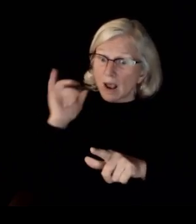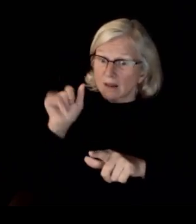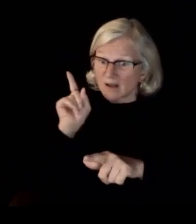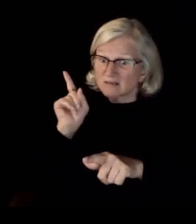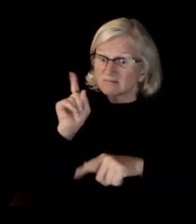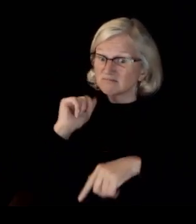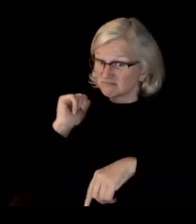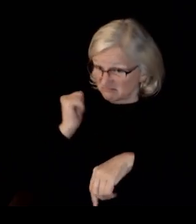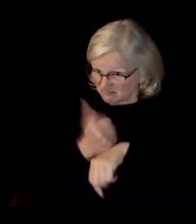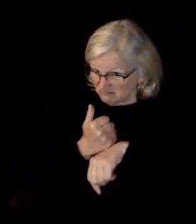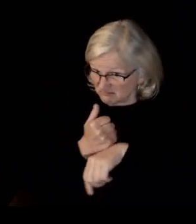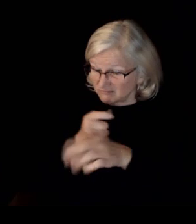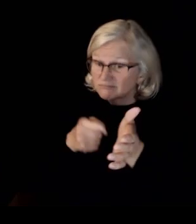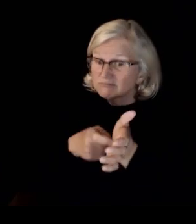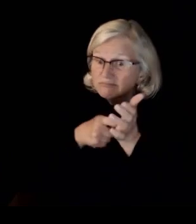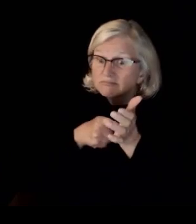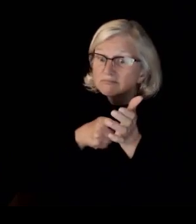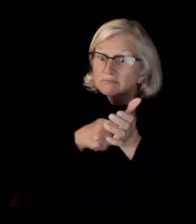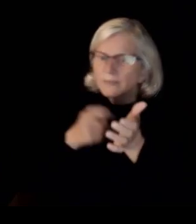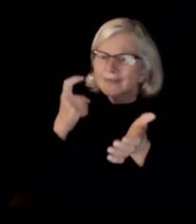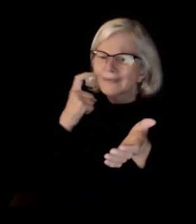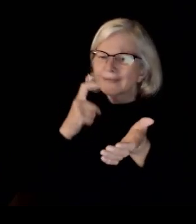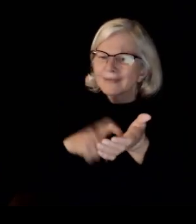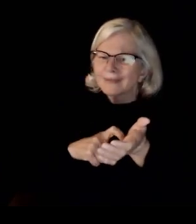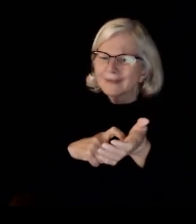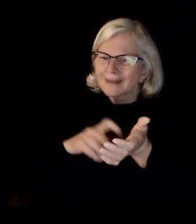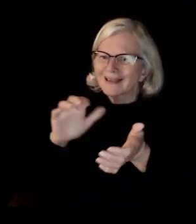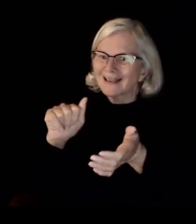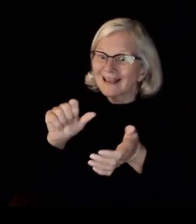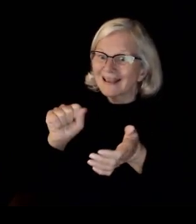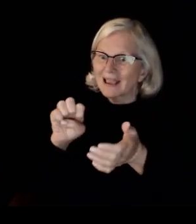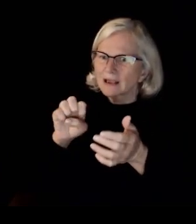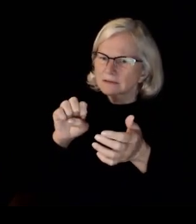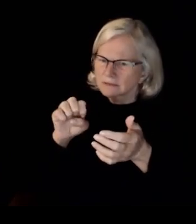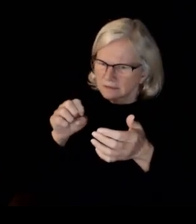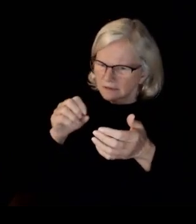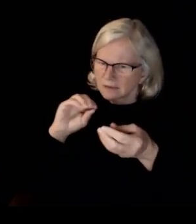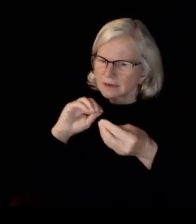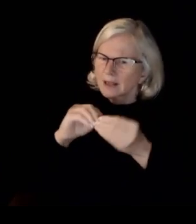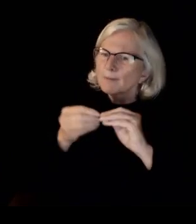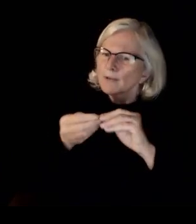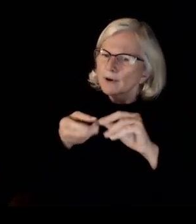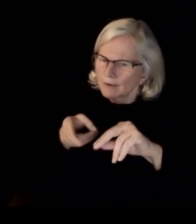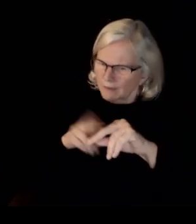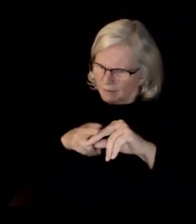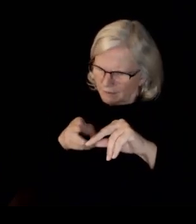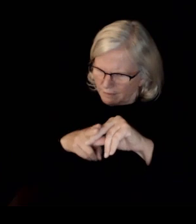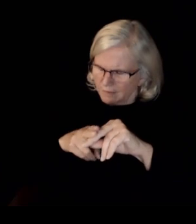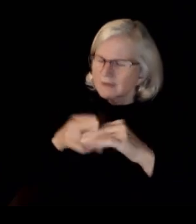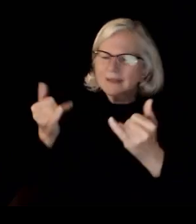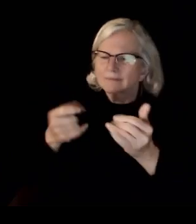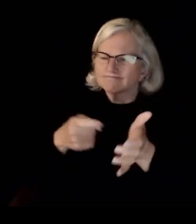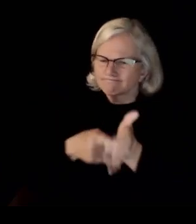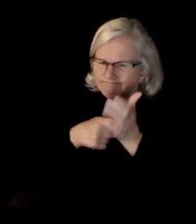despite the requirement of mask wearing. I just want to kind of get your forecasting. What do you see you know with the mask mandate in place? Do